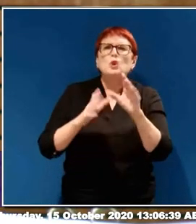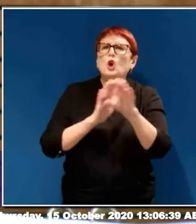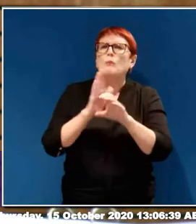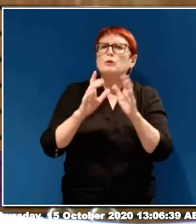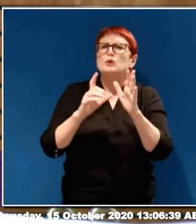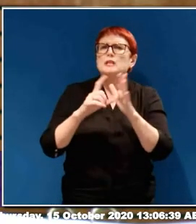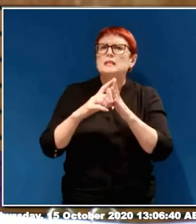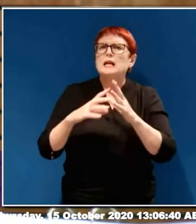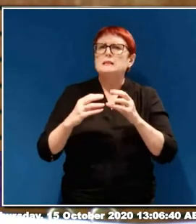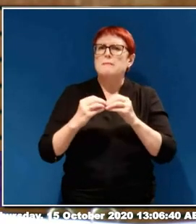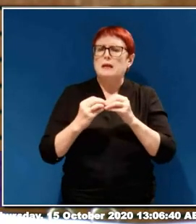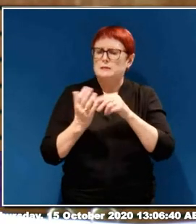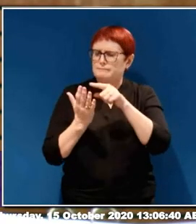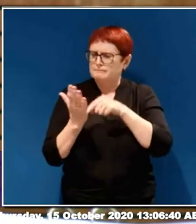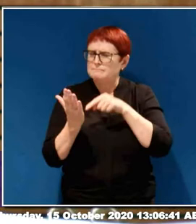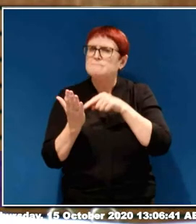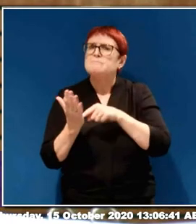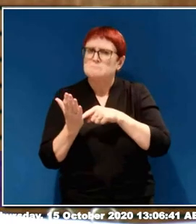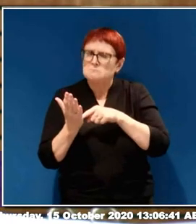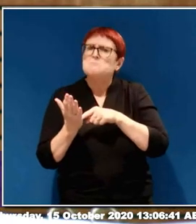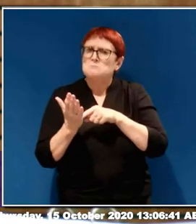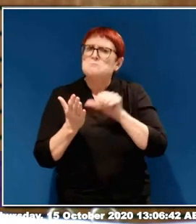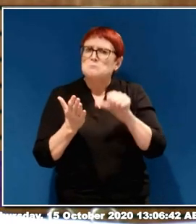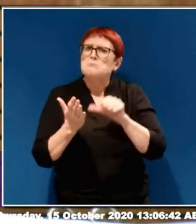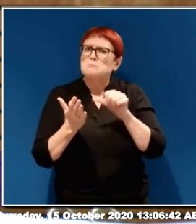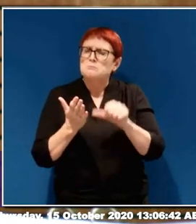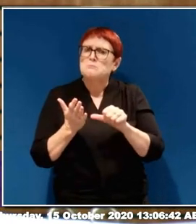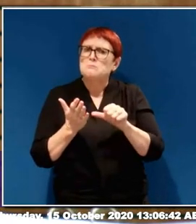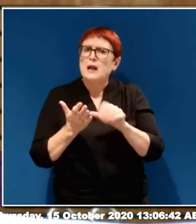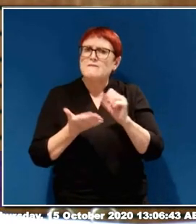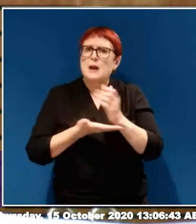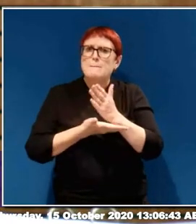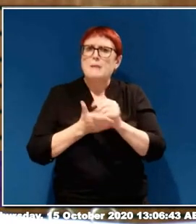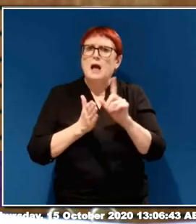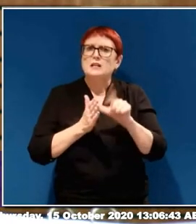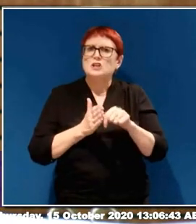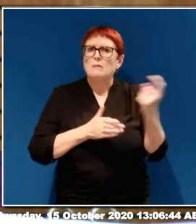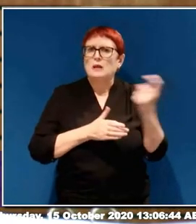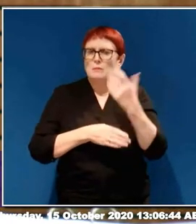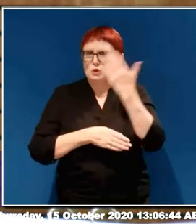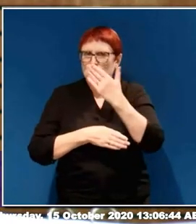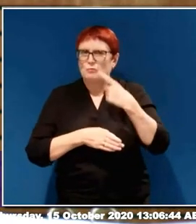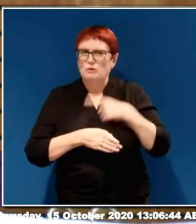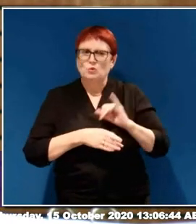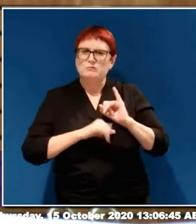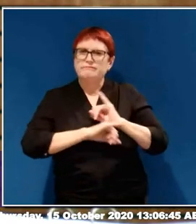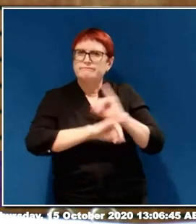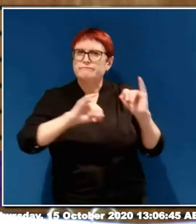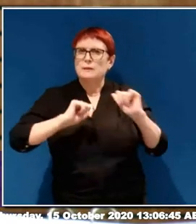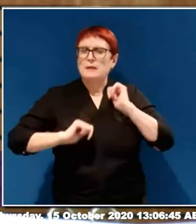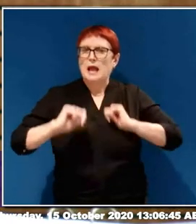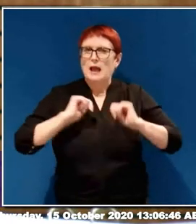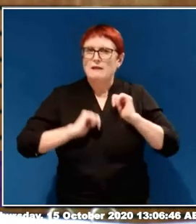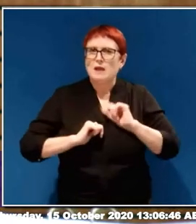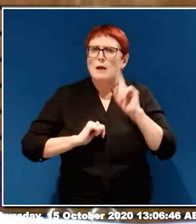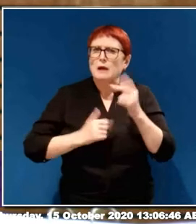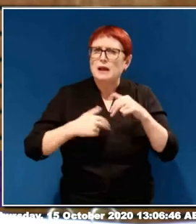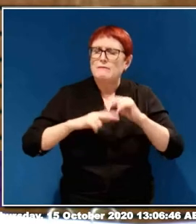of part-time attendance because of a behaviour, but on closer scrutiny there is usually an explanation for the behaviour.